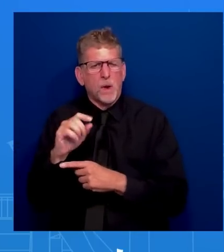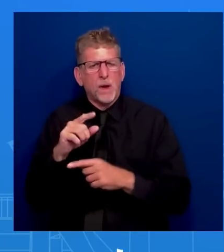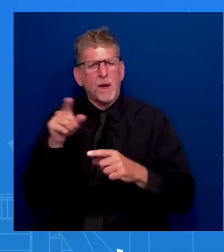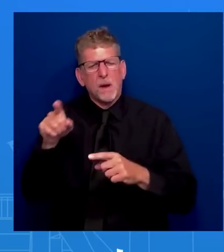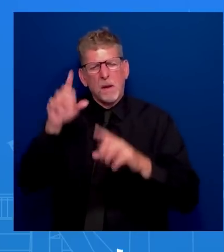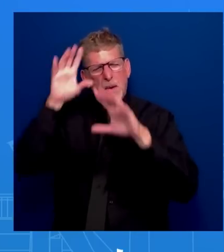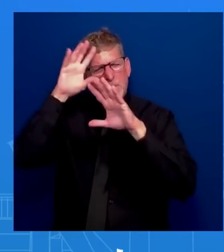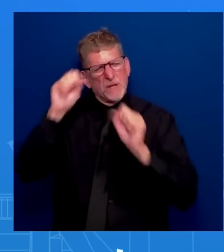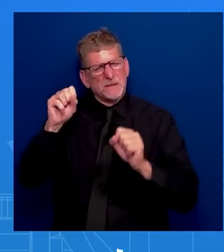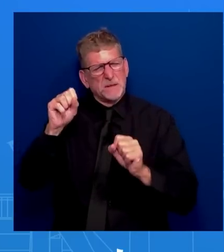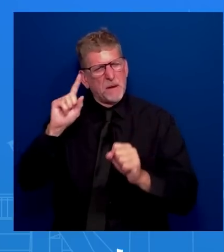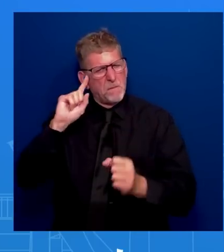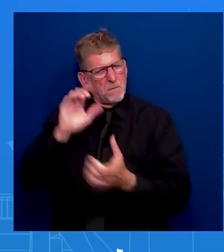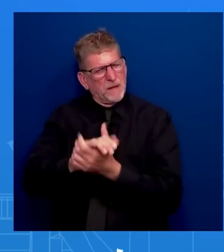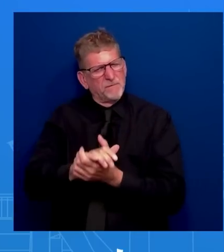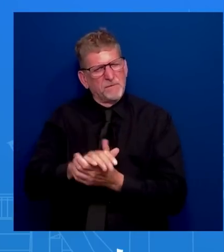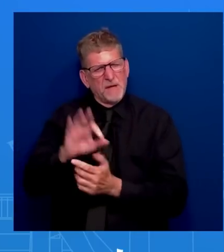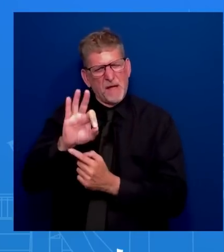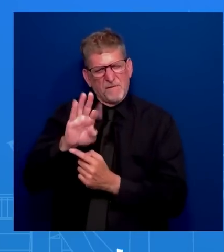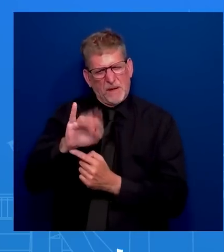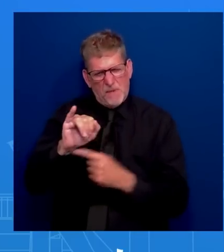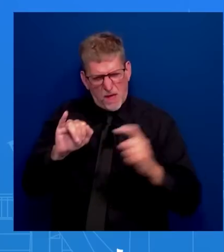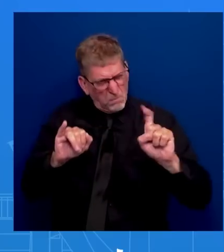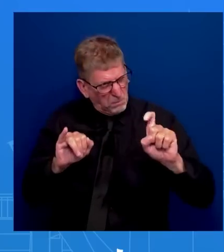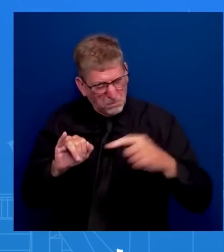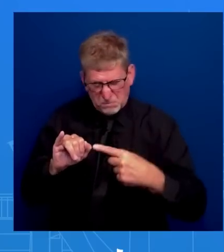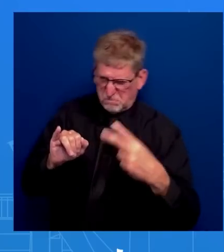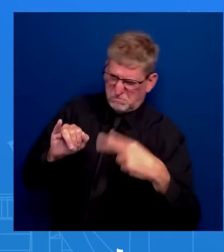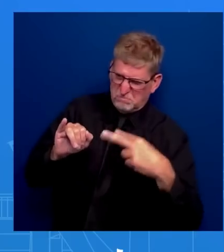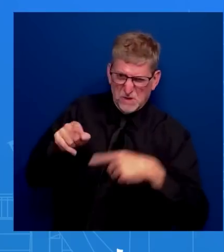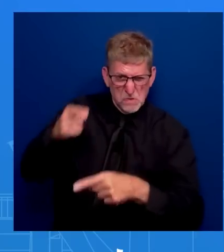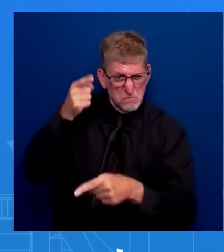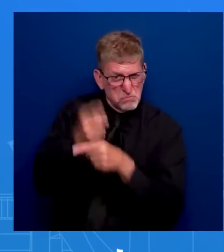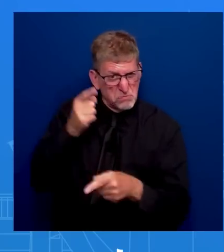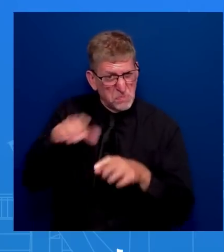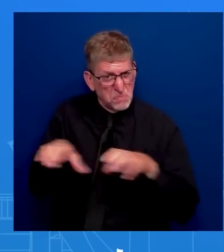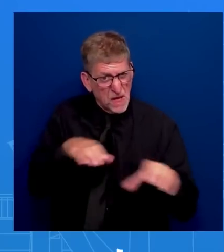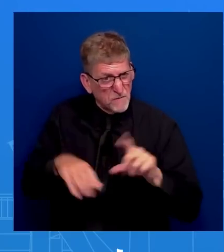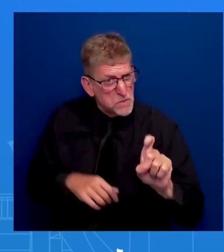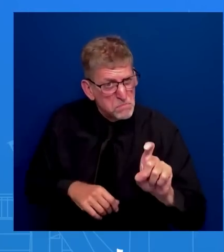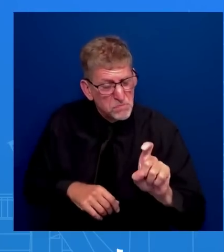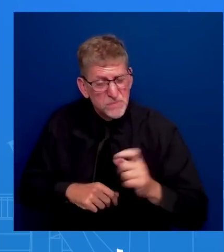I'll say -- I'll say this again: That's up for the Department of Justice to decide.